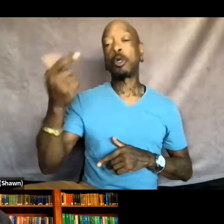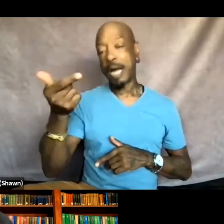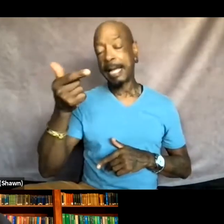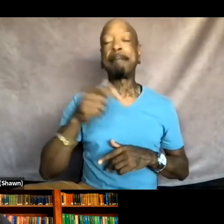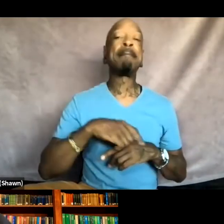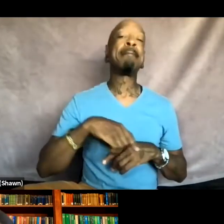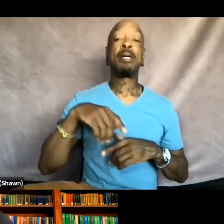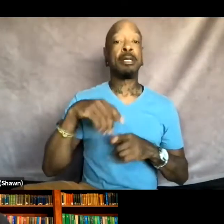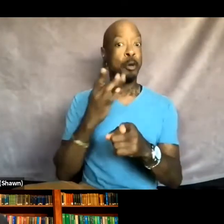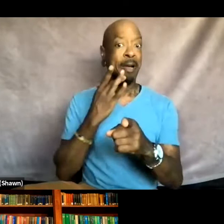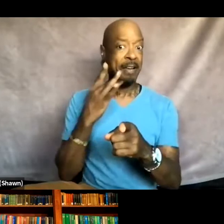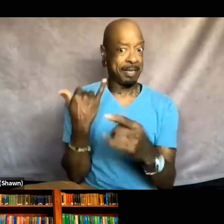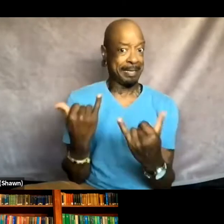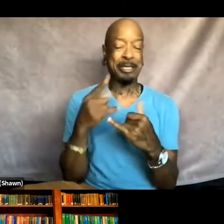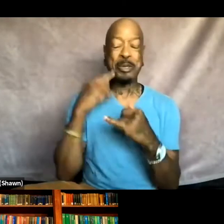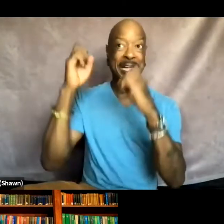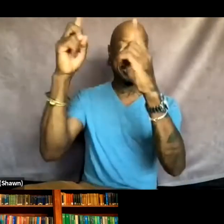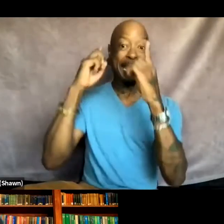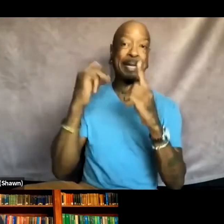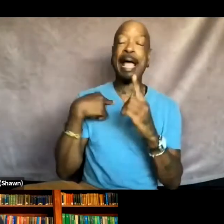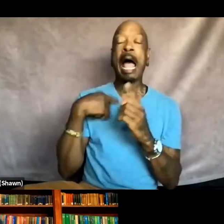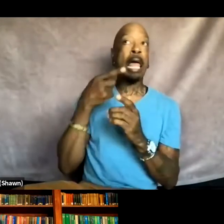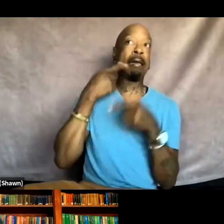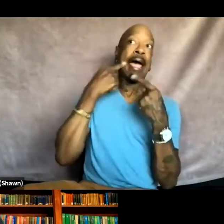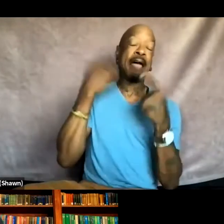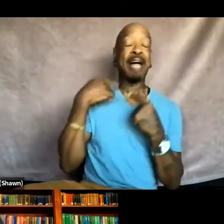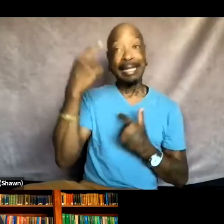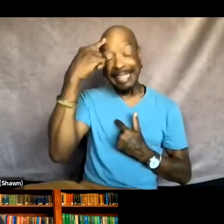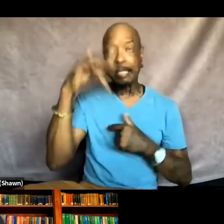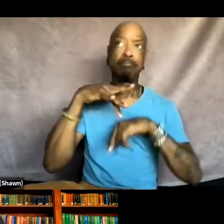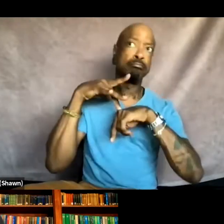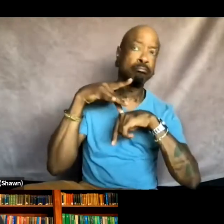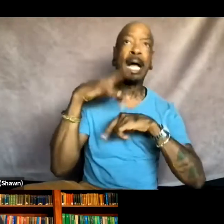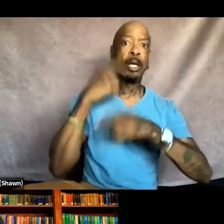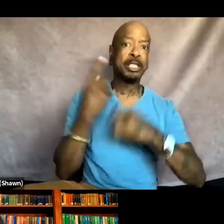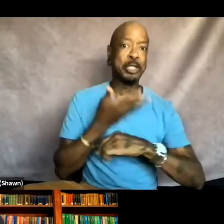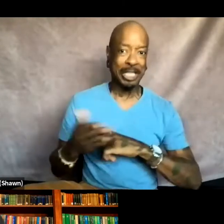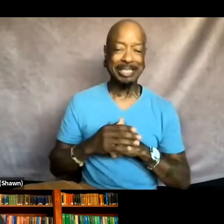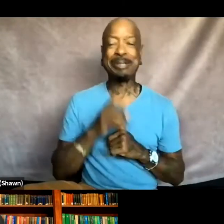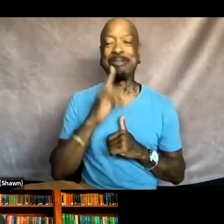moment you educate me you make me laugh you make me thank you make the question things and so excited to have you here.